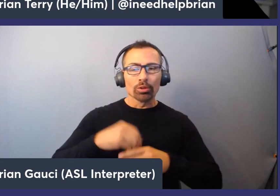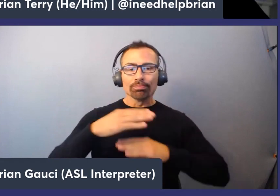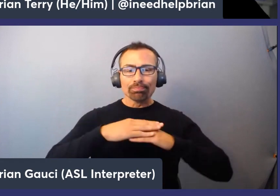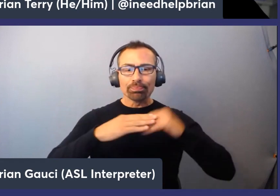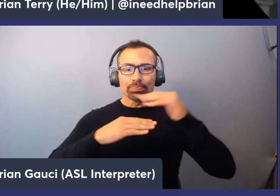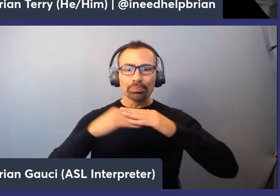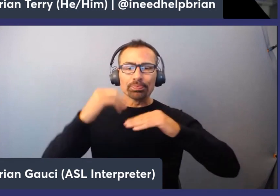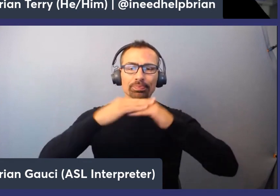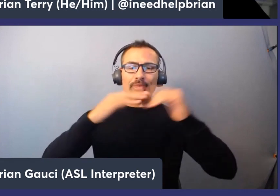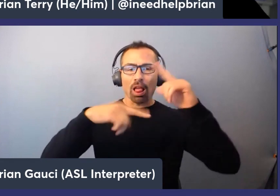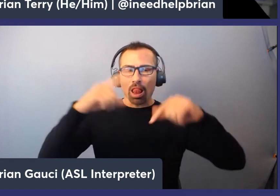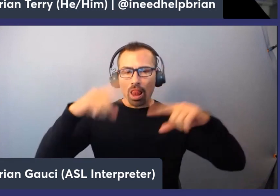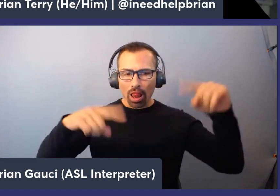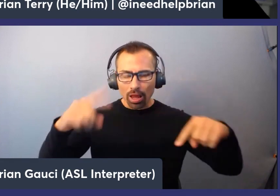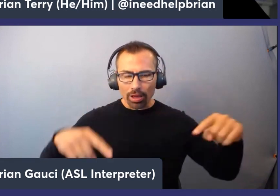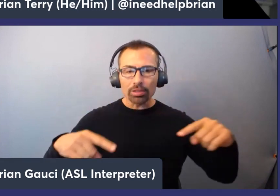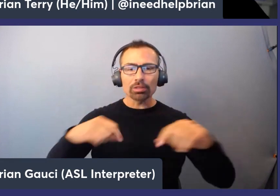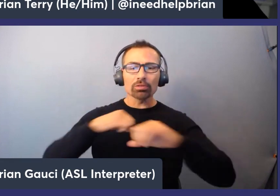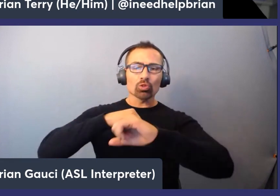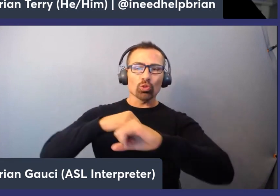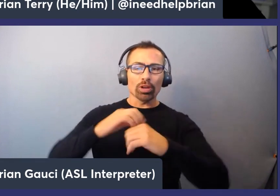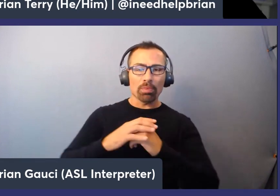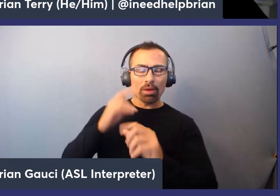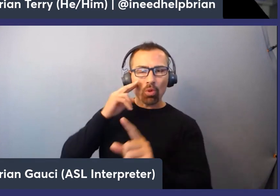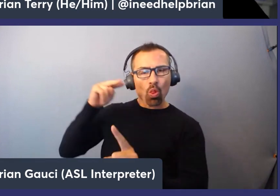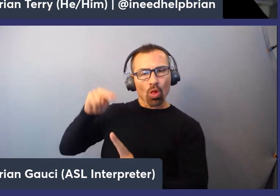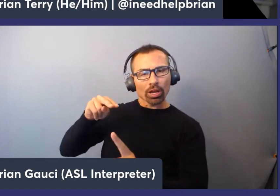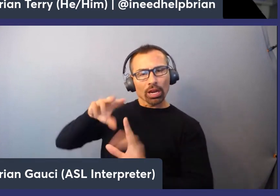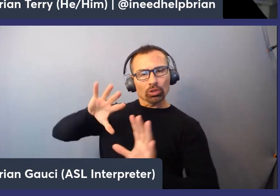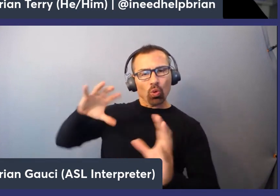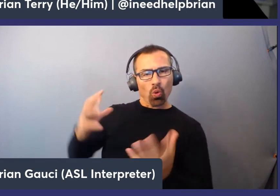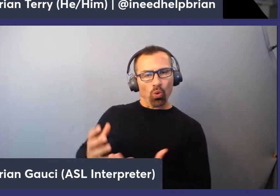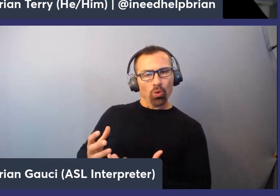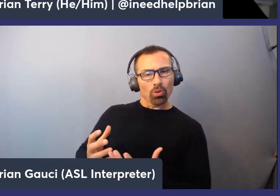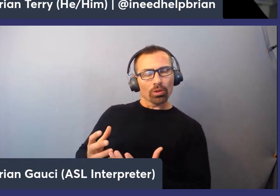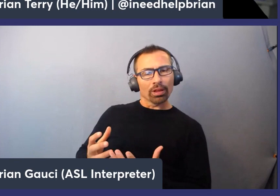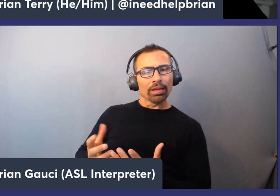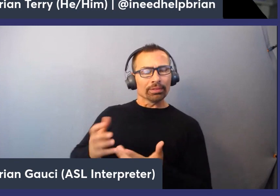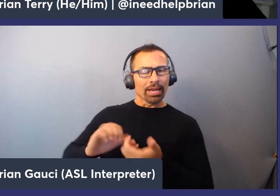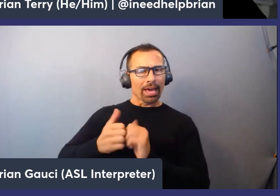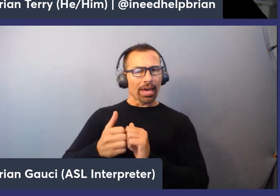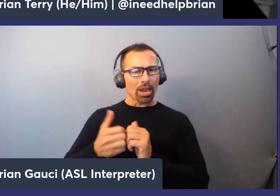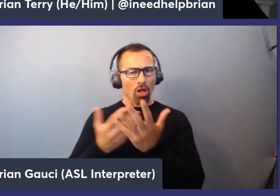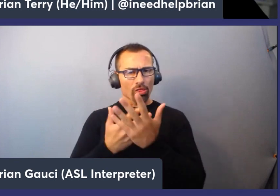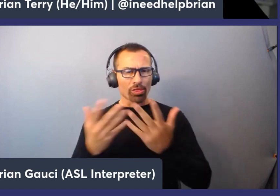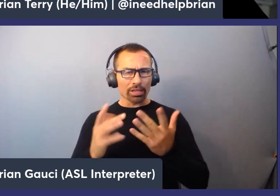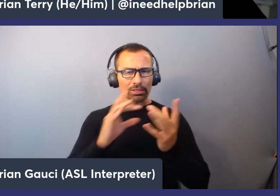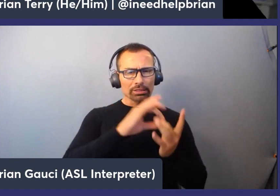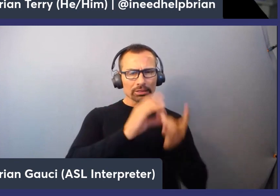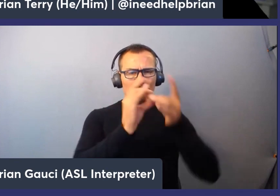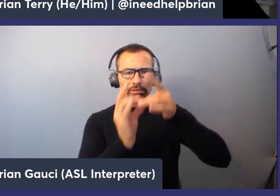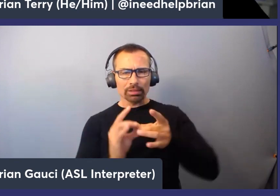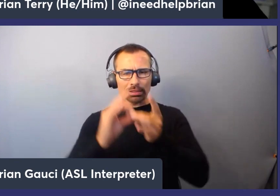and being able to look at that holistically and see how things are potentially connected across those different layers